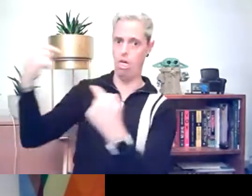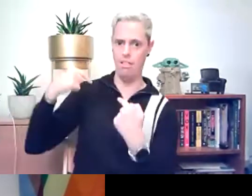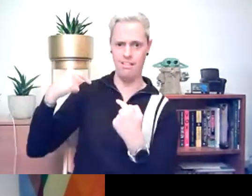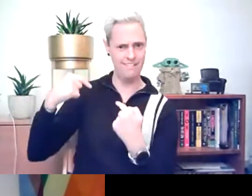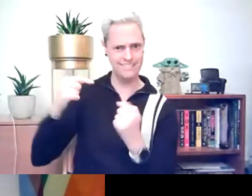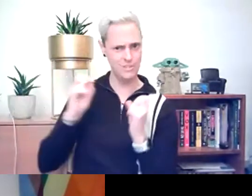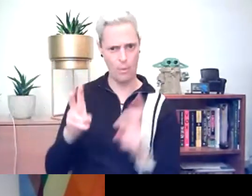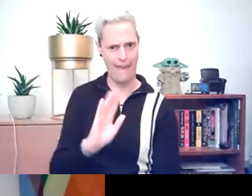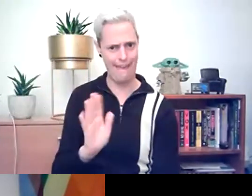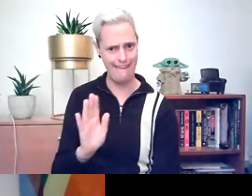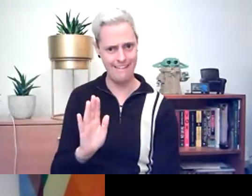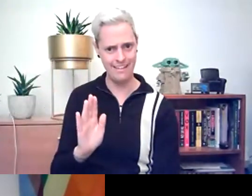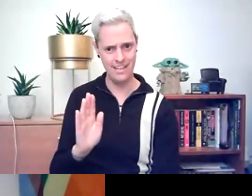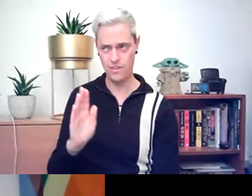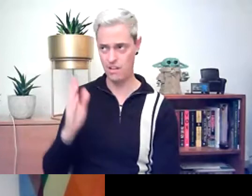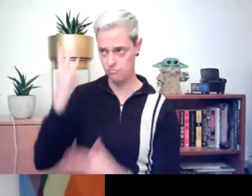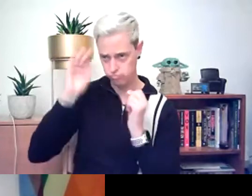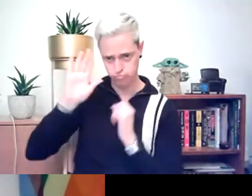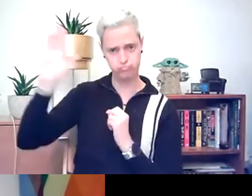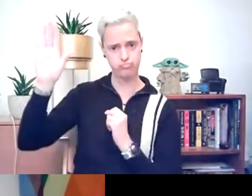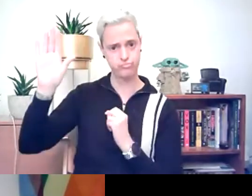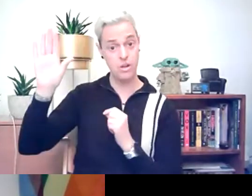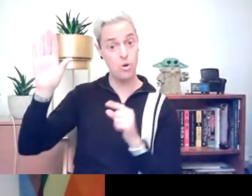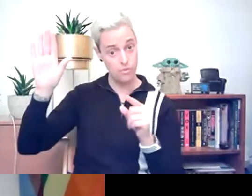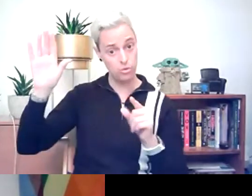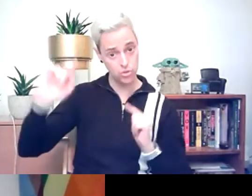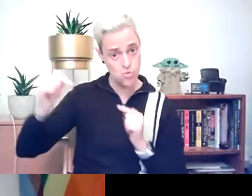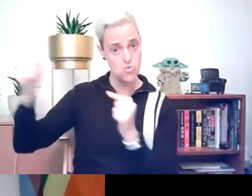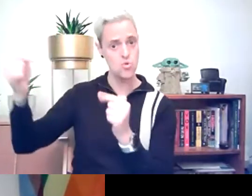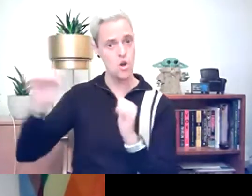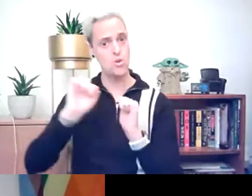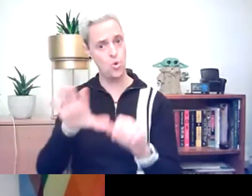18:56:51 You need to make an active choice, where you've weighed up the harm to you and